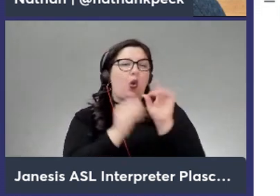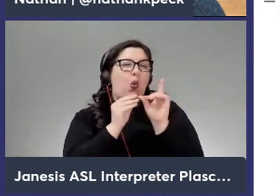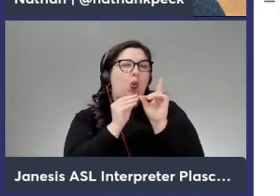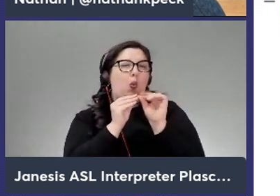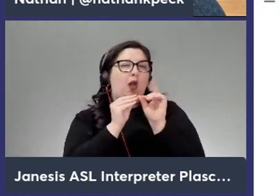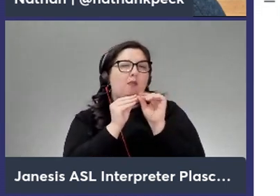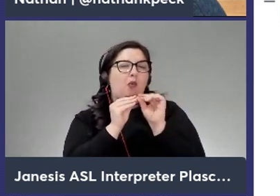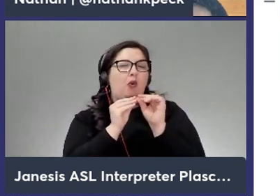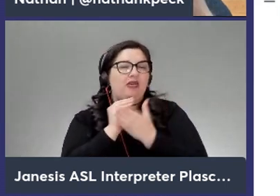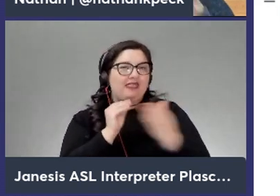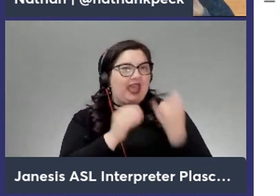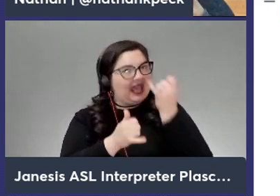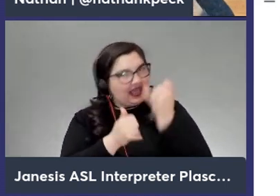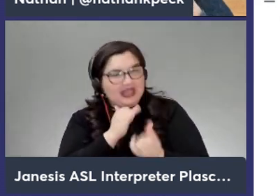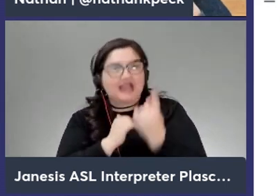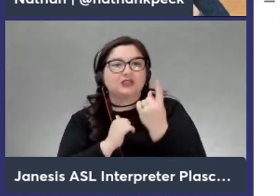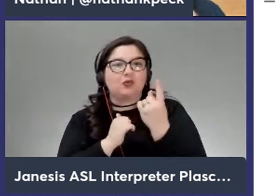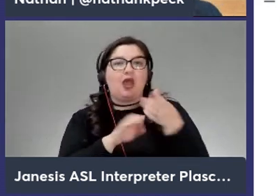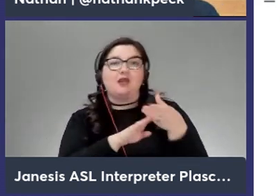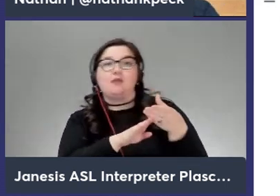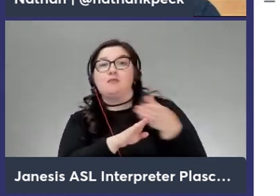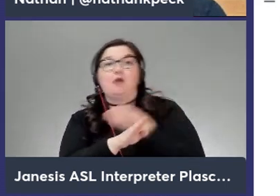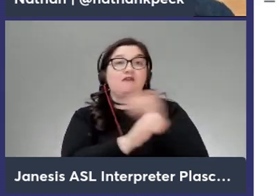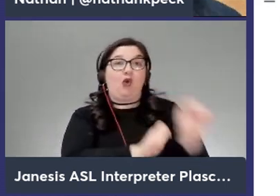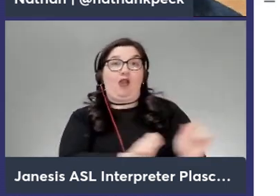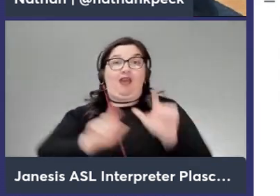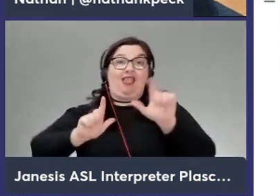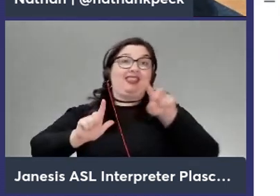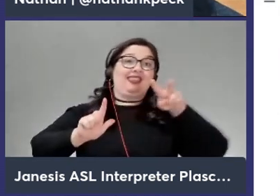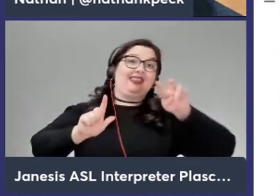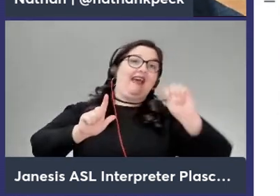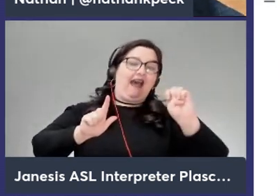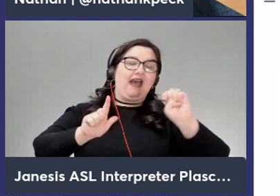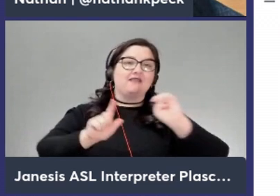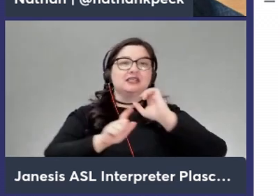before we go live with this website and that's set up a cache behavior.